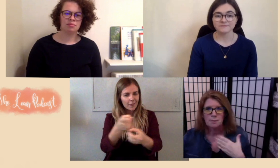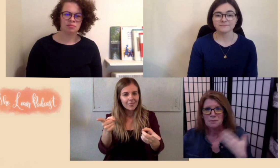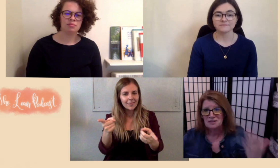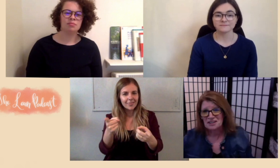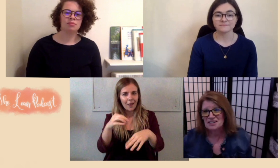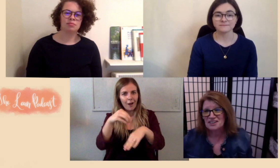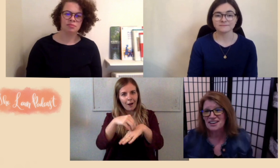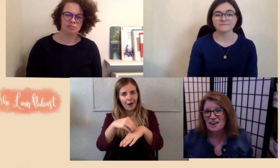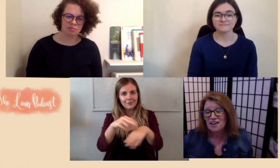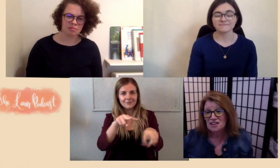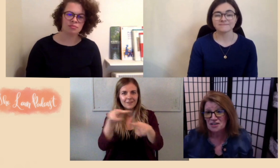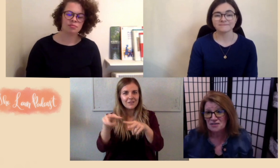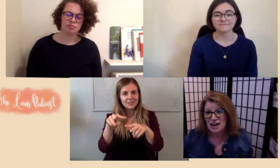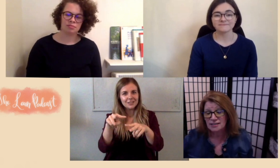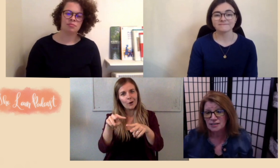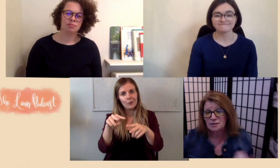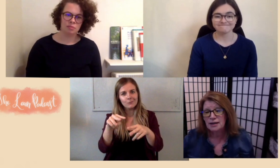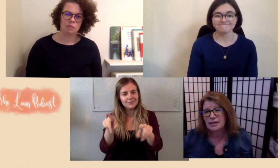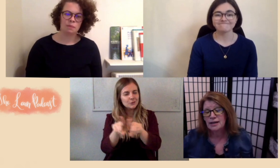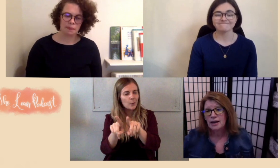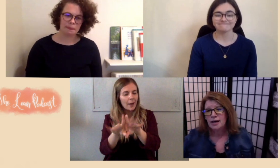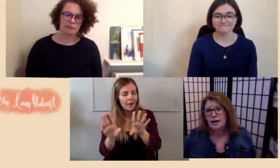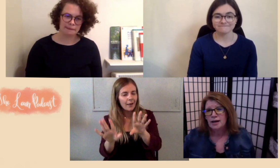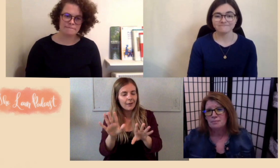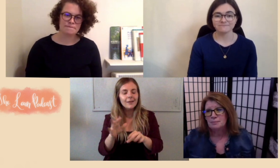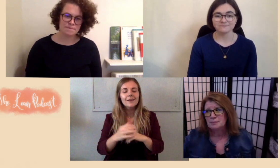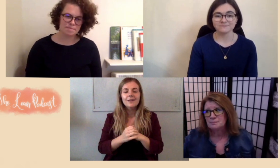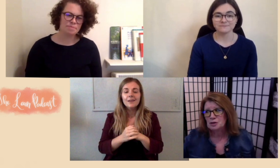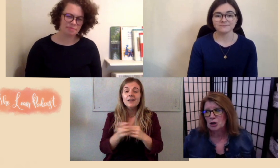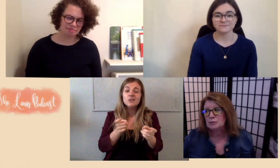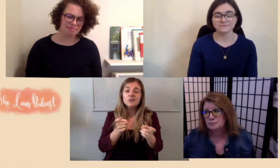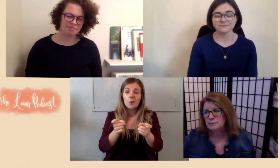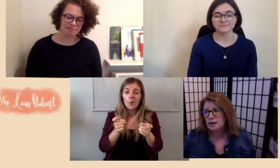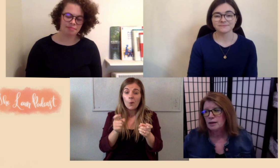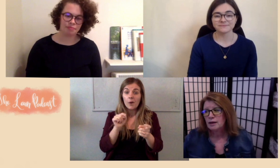So yeah, so that's referred to as emotional labor,